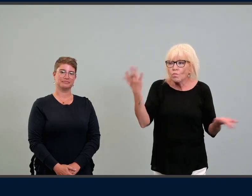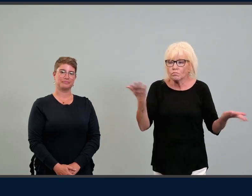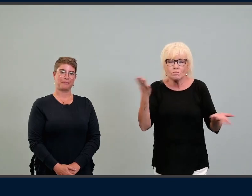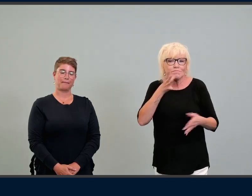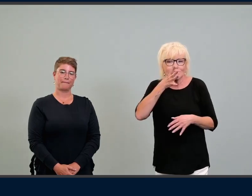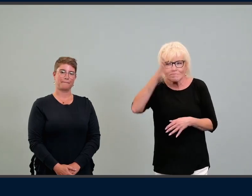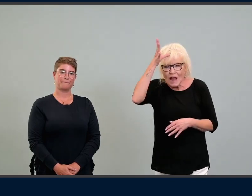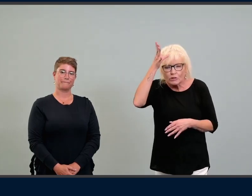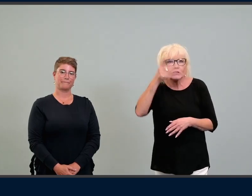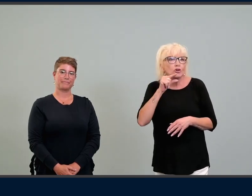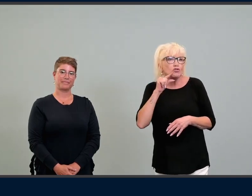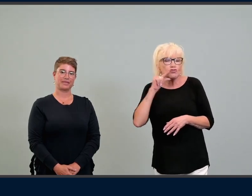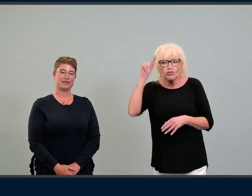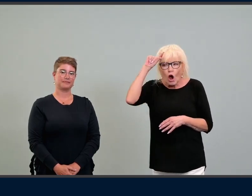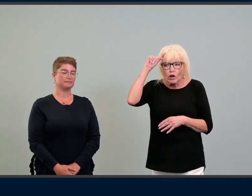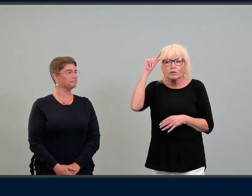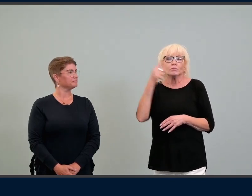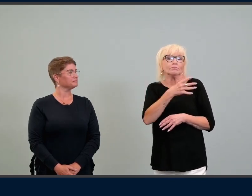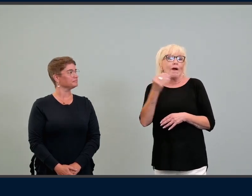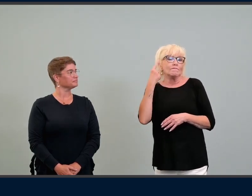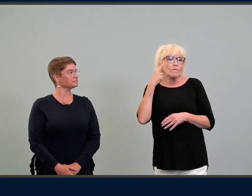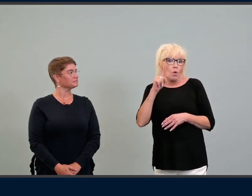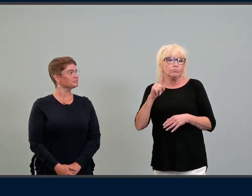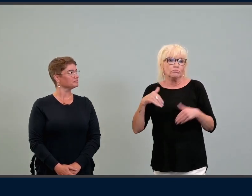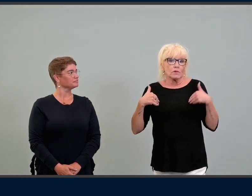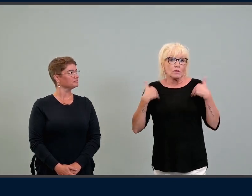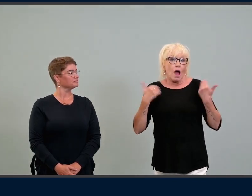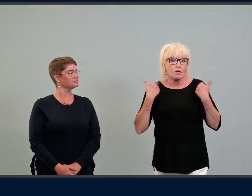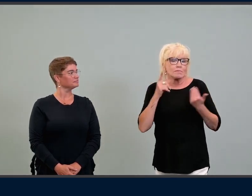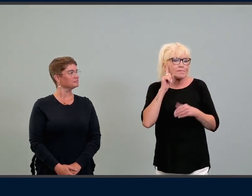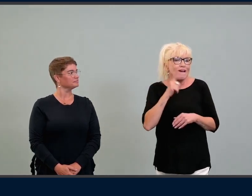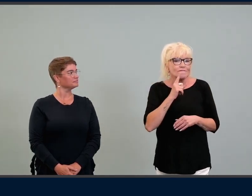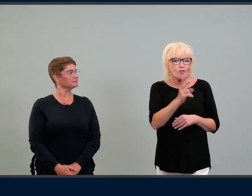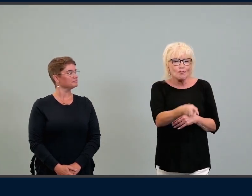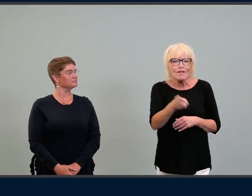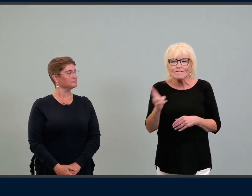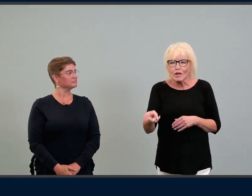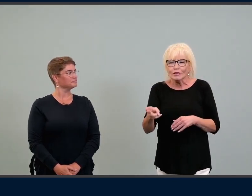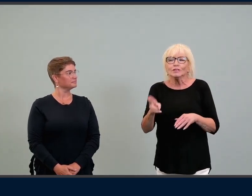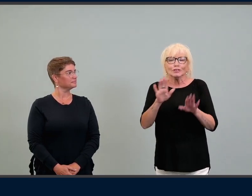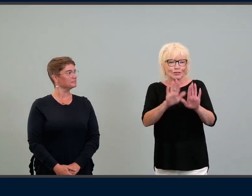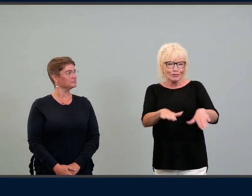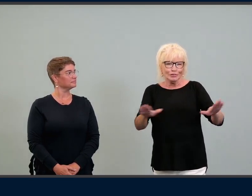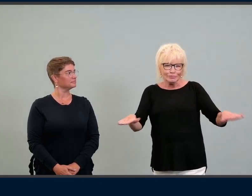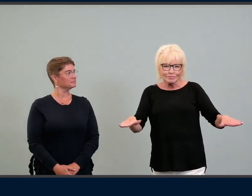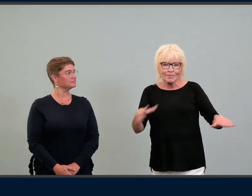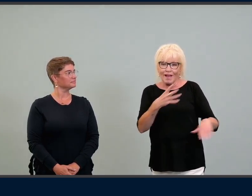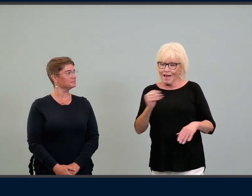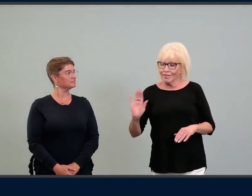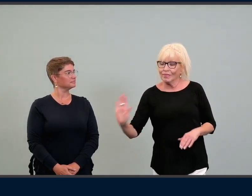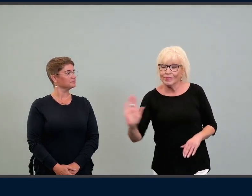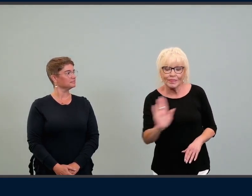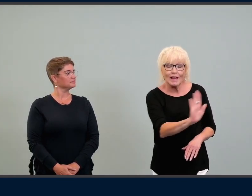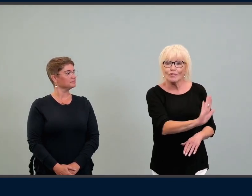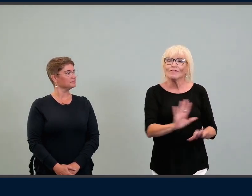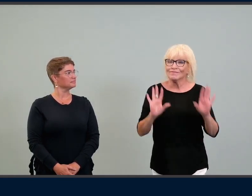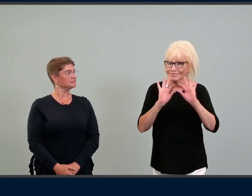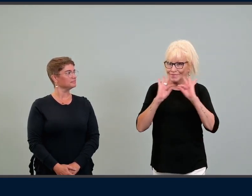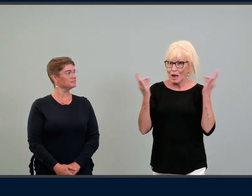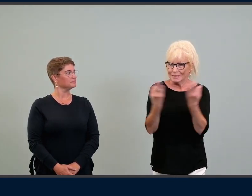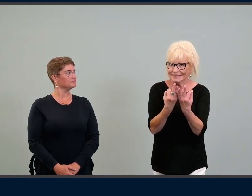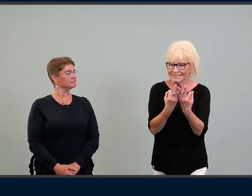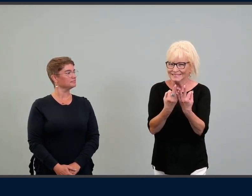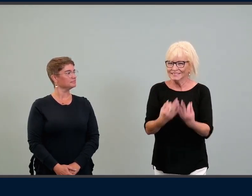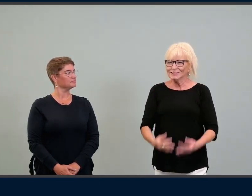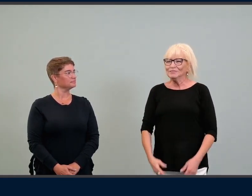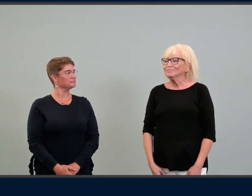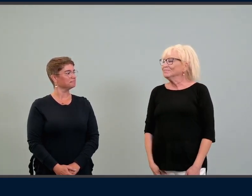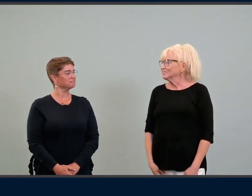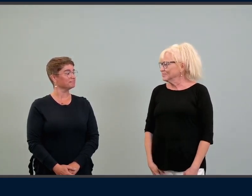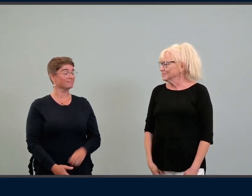et cetera, for parents, guardians, and for young deaf and hard of hearing children and their families.